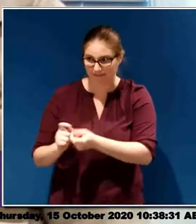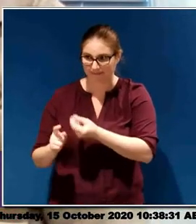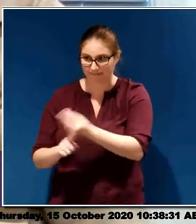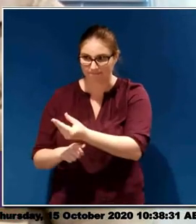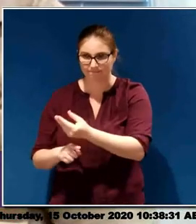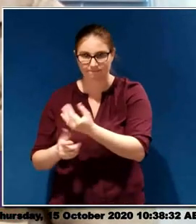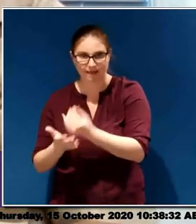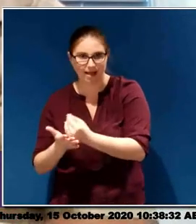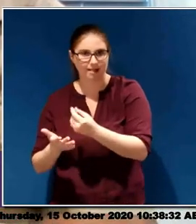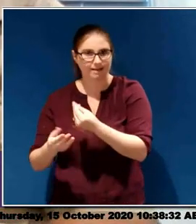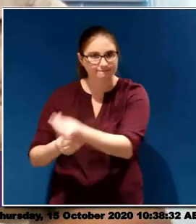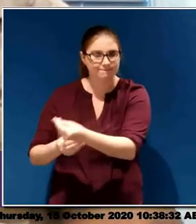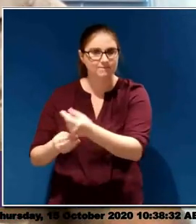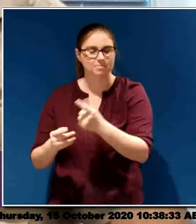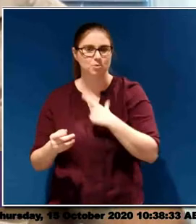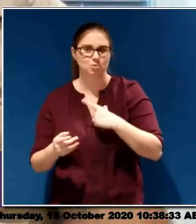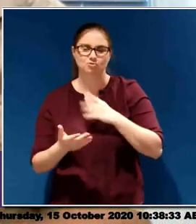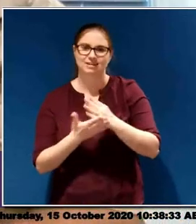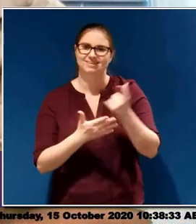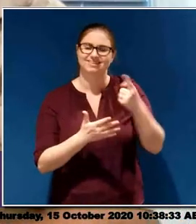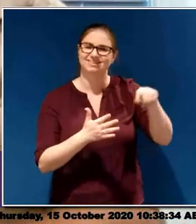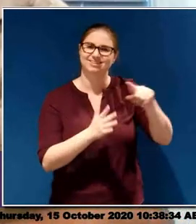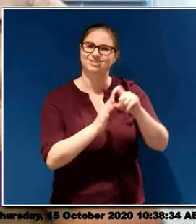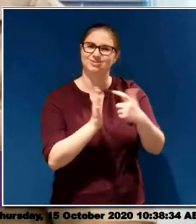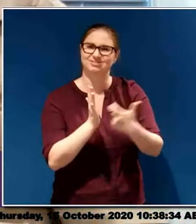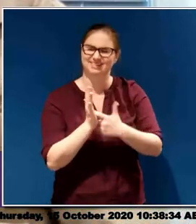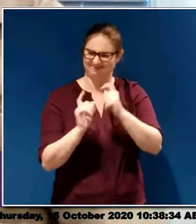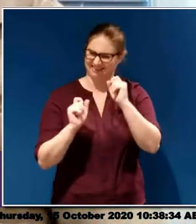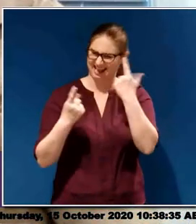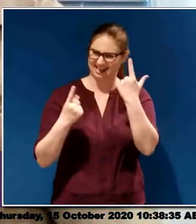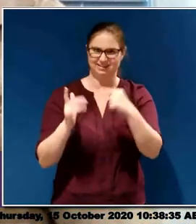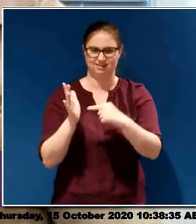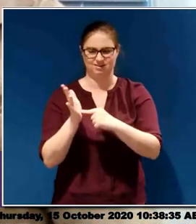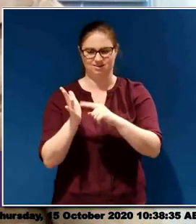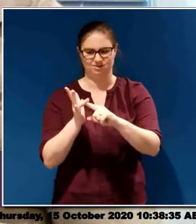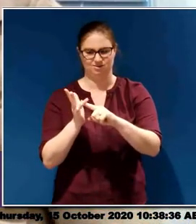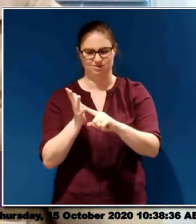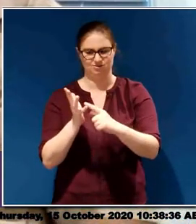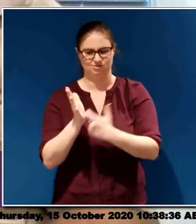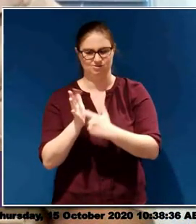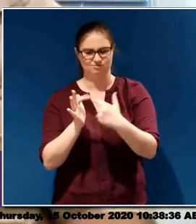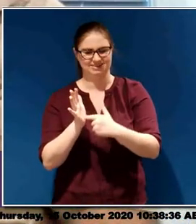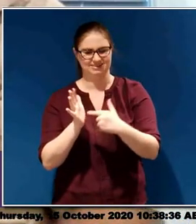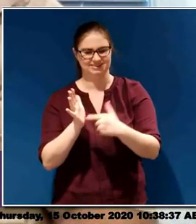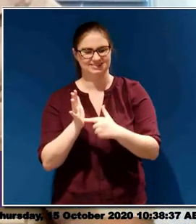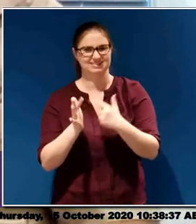And Jack's body was just full of different sorts of drugs at the time to